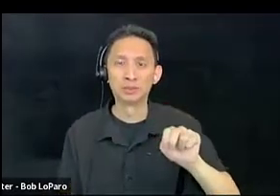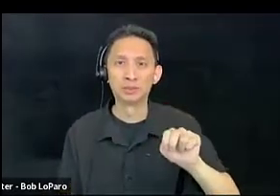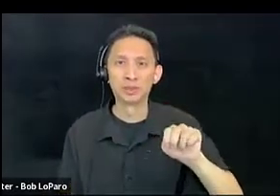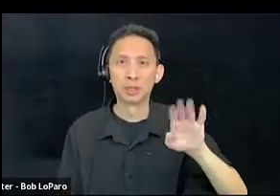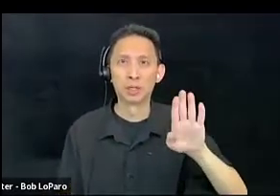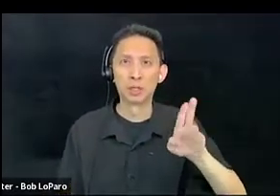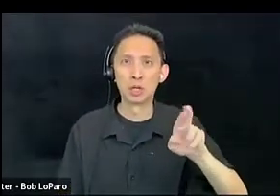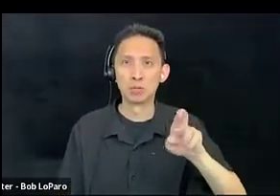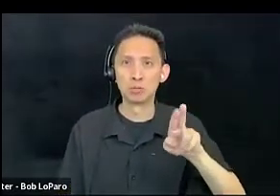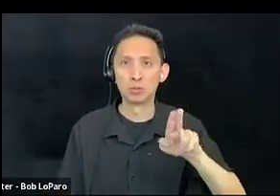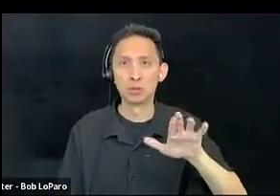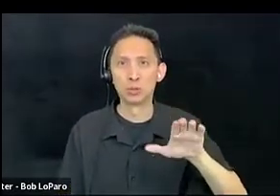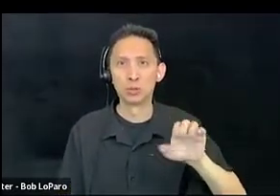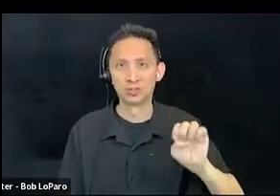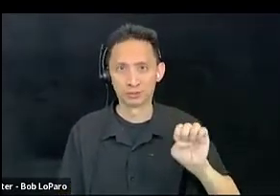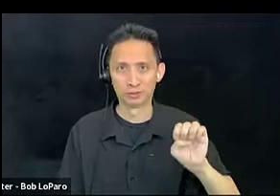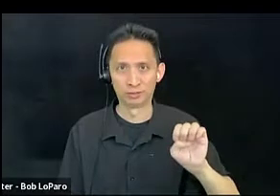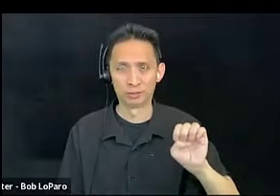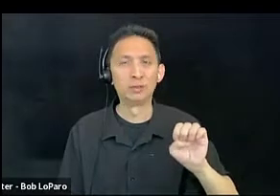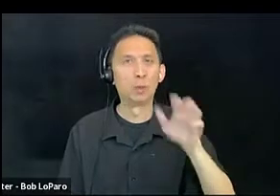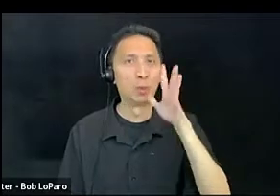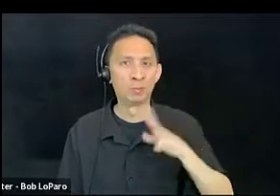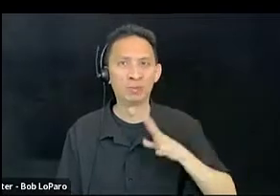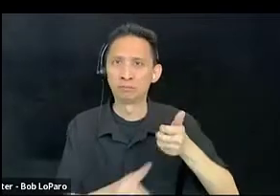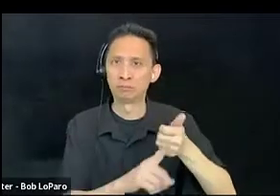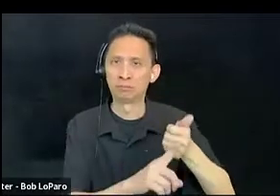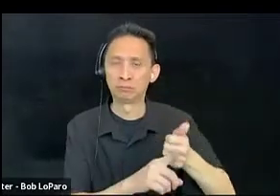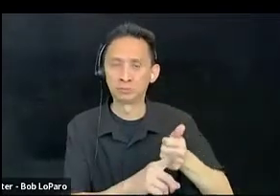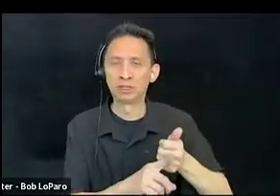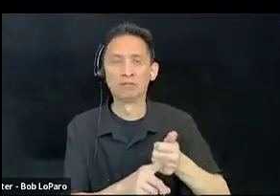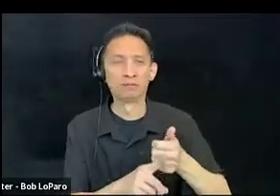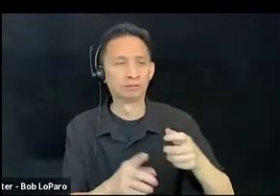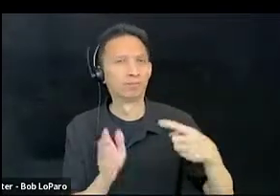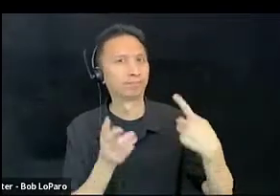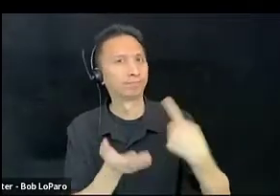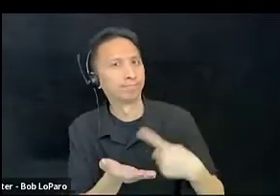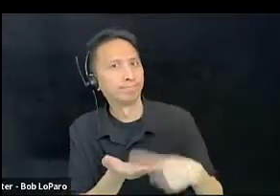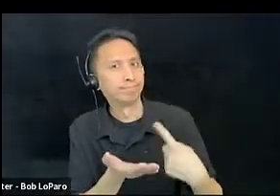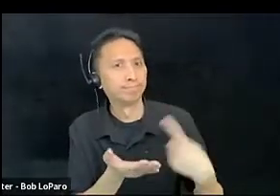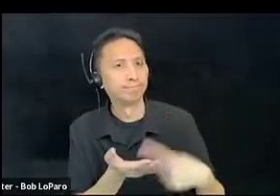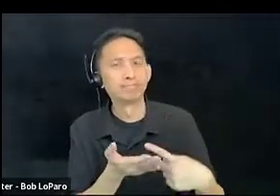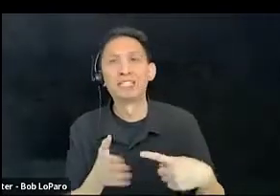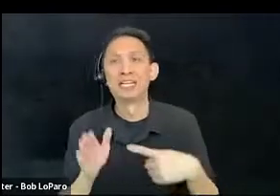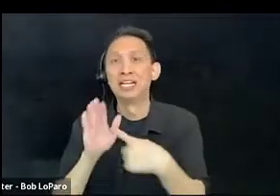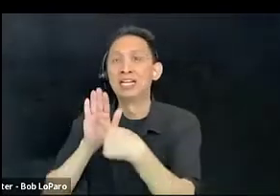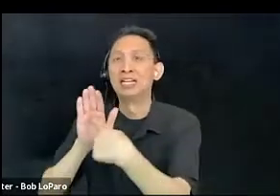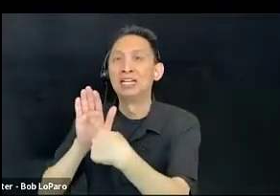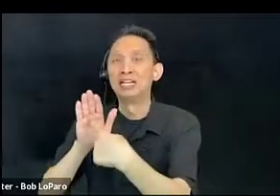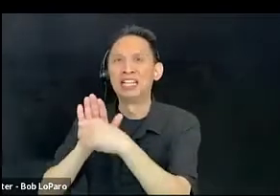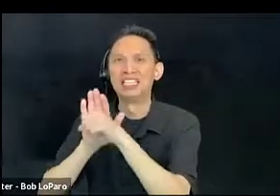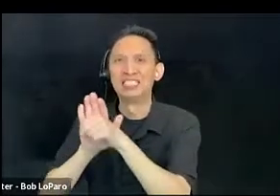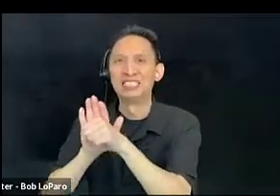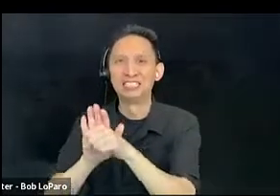around understanding the development of symbolism and shared forms of communication with children